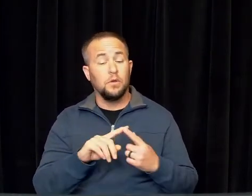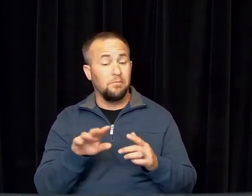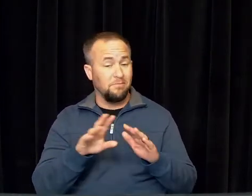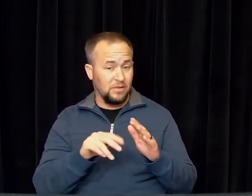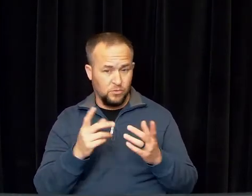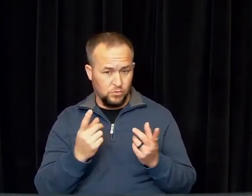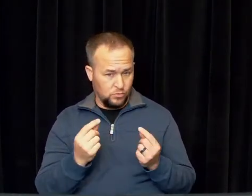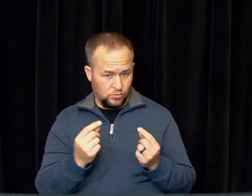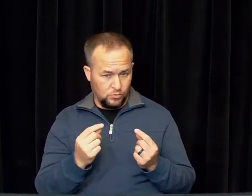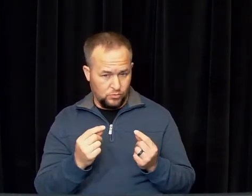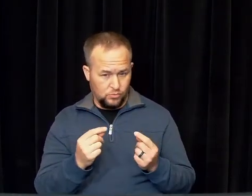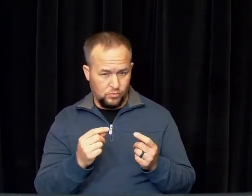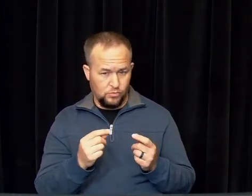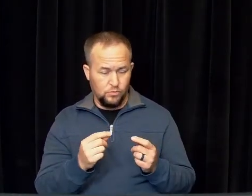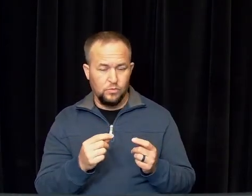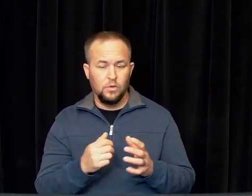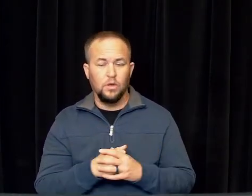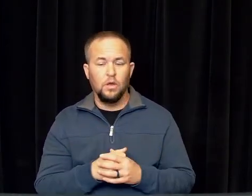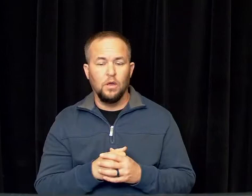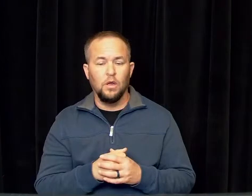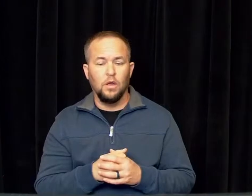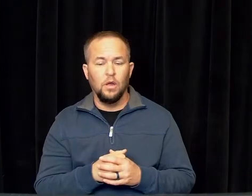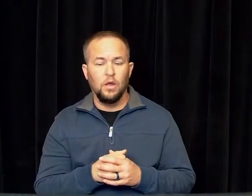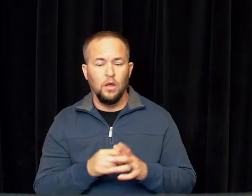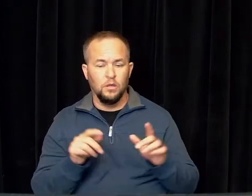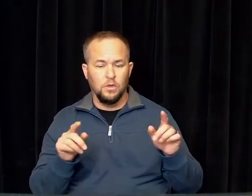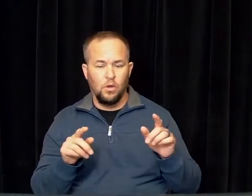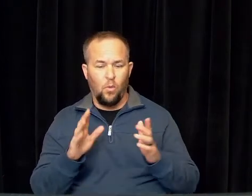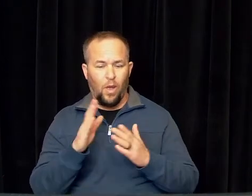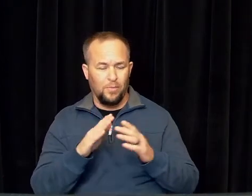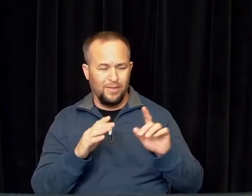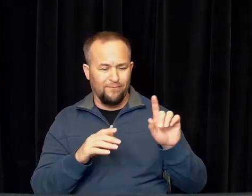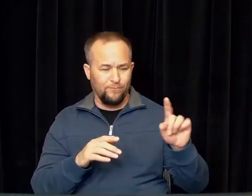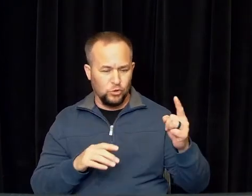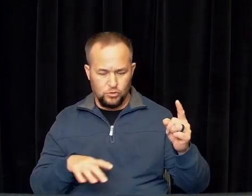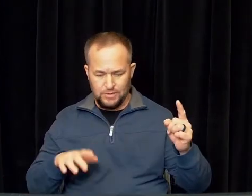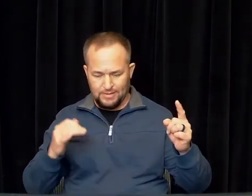data in half. So, I actually put my fingers like on the ends of the data so like at that 72 and then